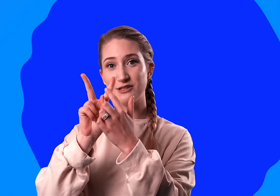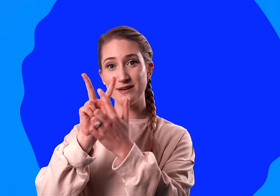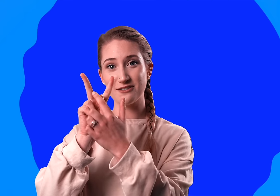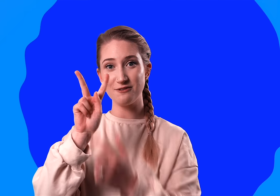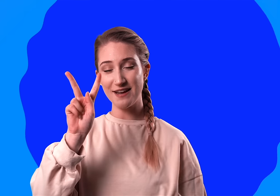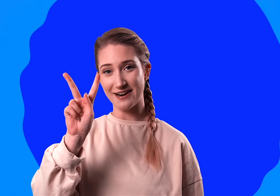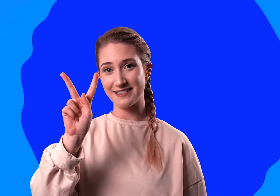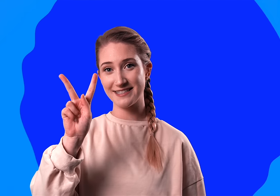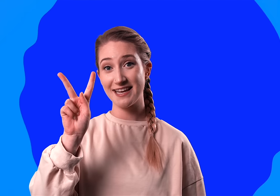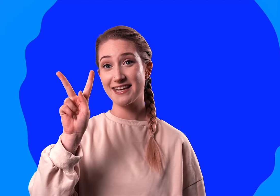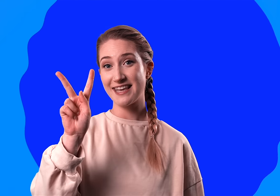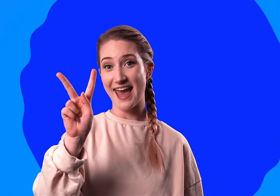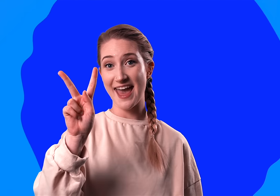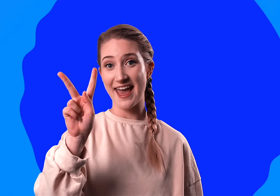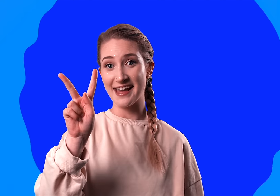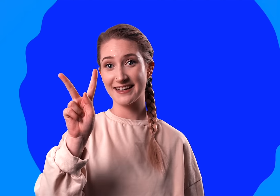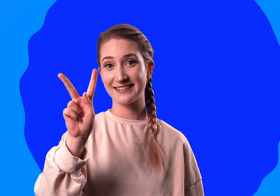between your two fingers. K.